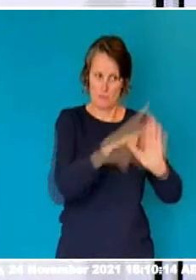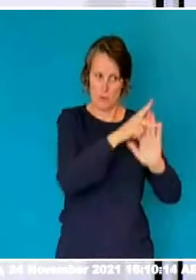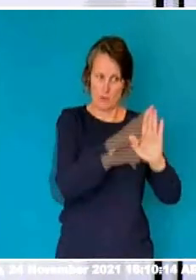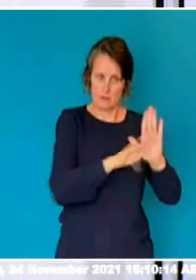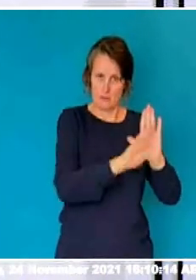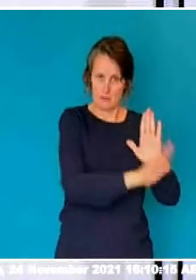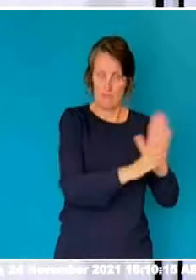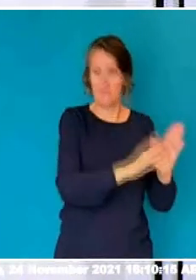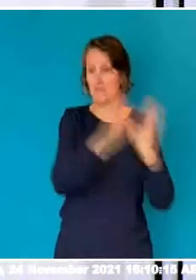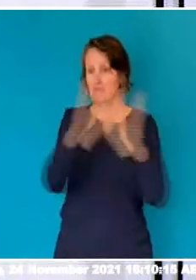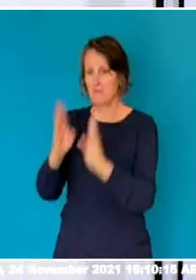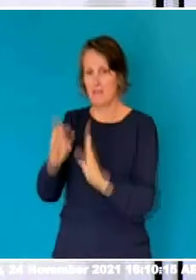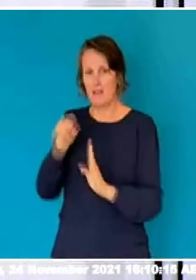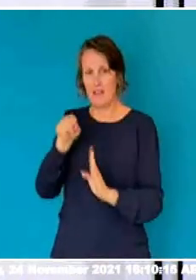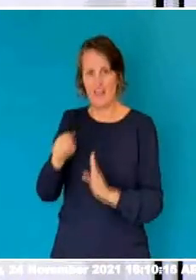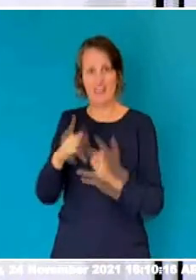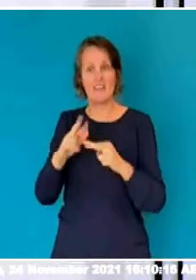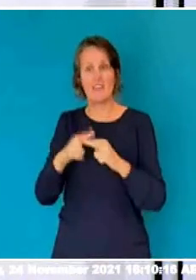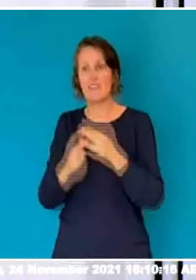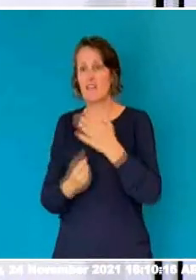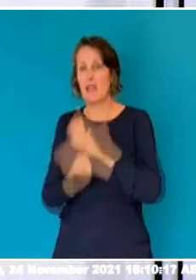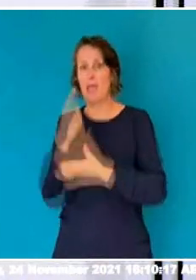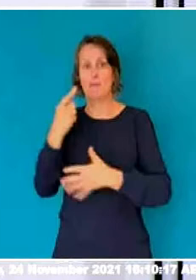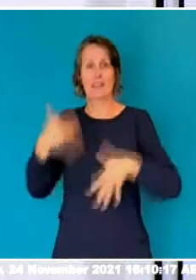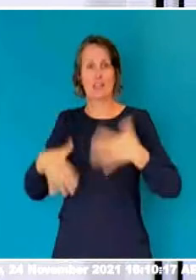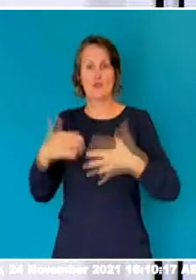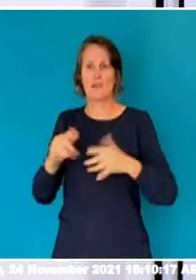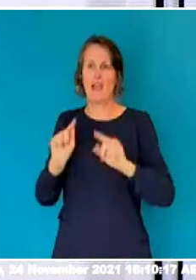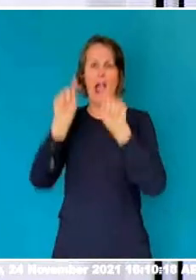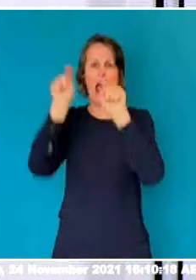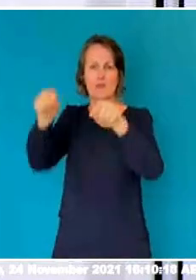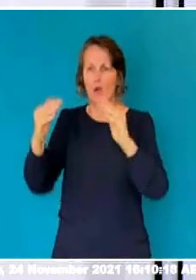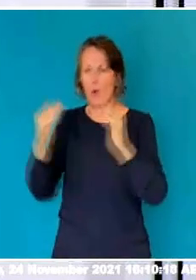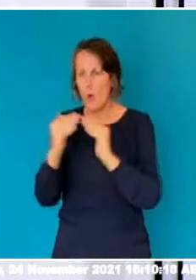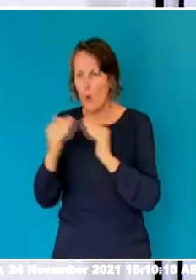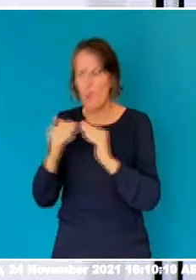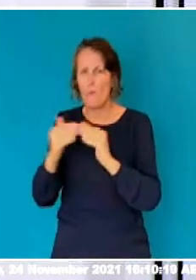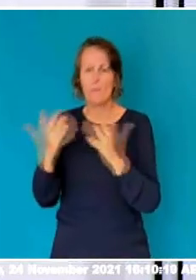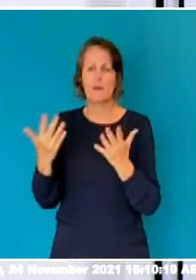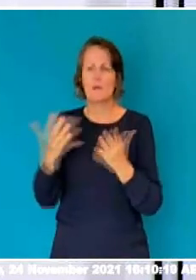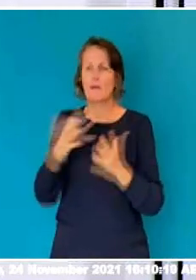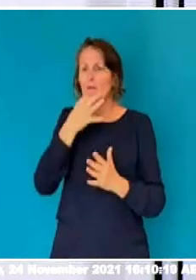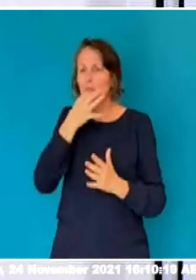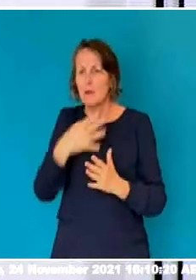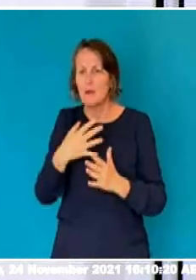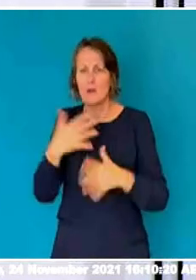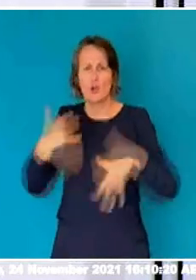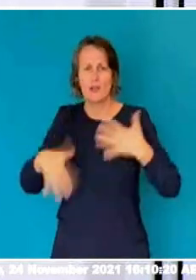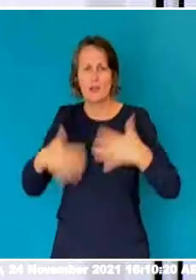non compensable injuries, whether it's a short term, a temporary condition or a